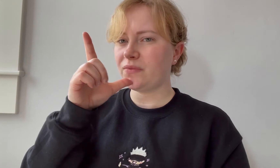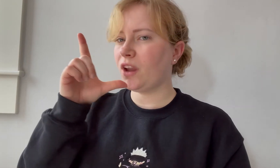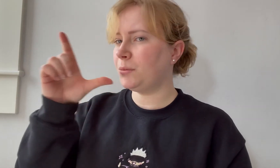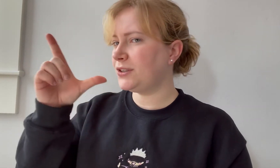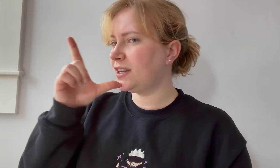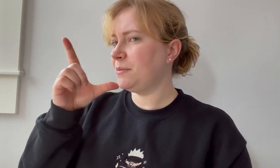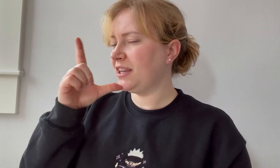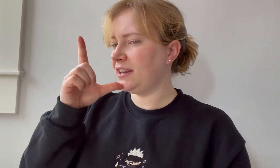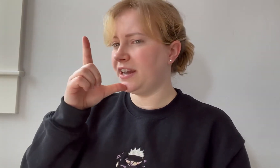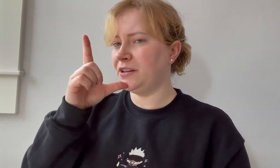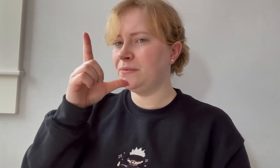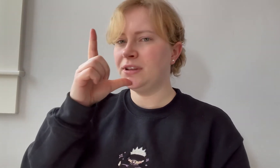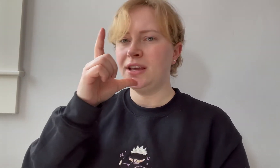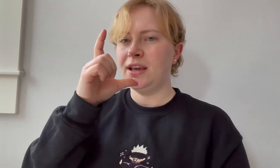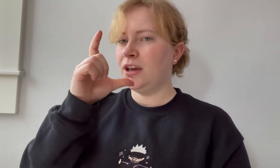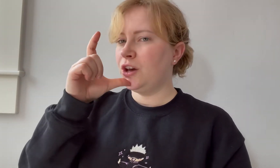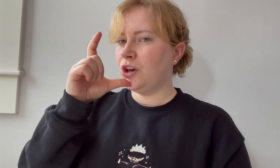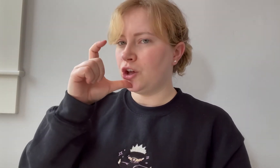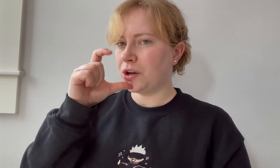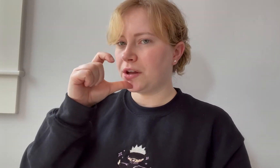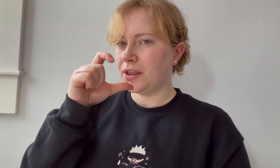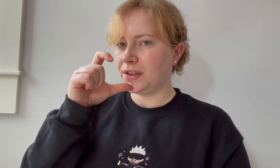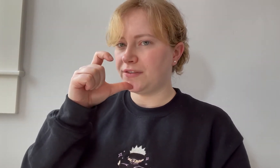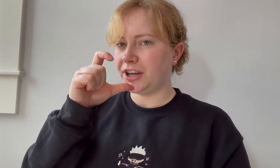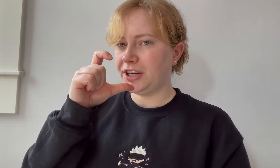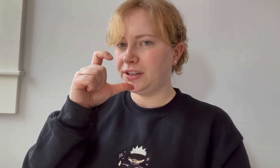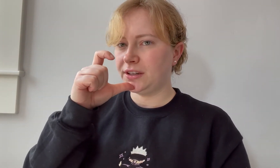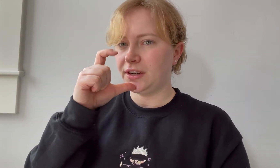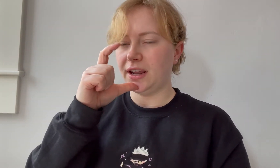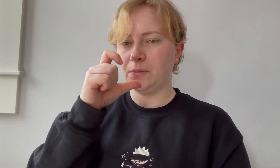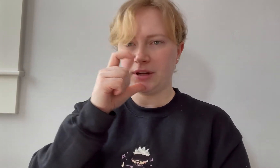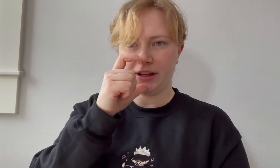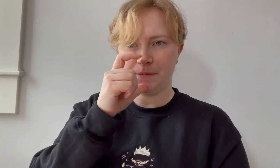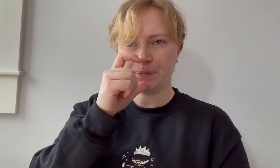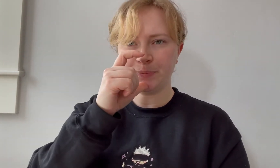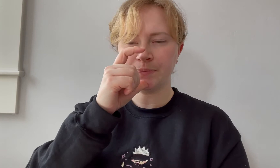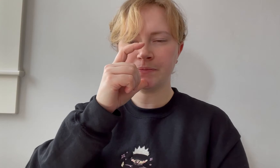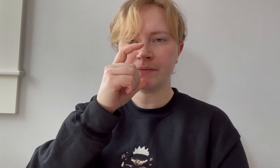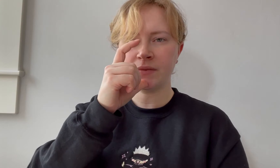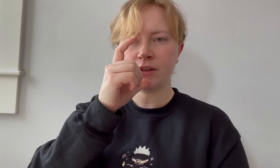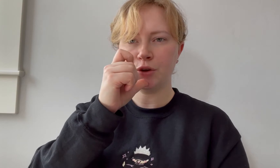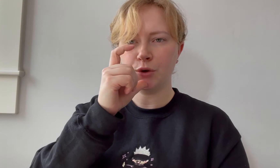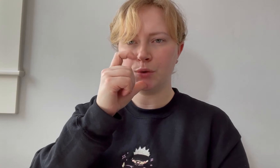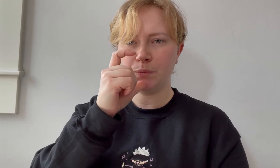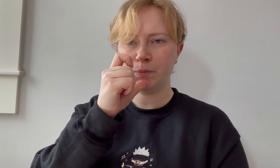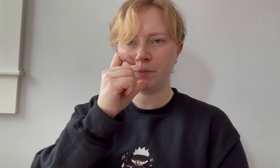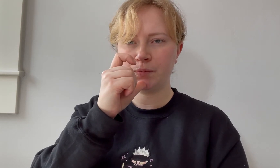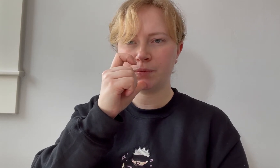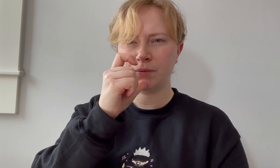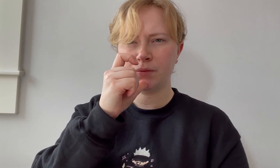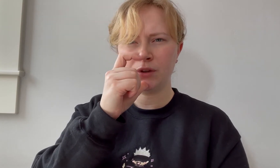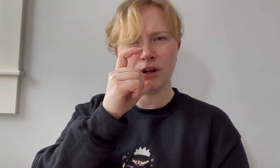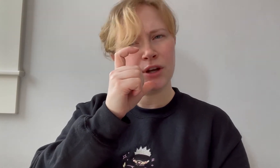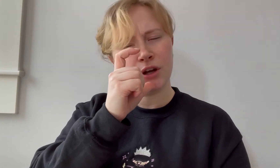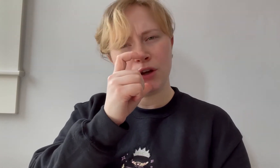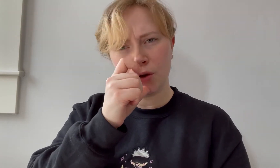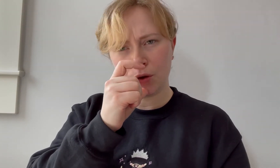almost like you're making an l hook the finger and wiggle it who who